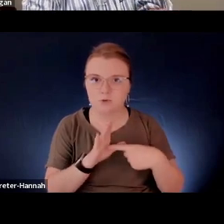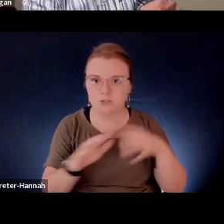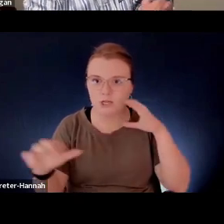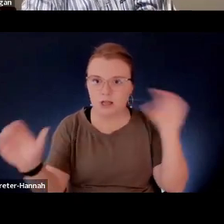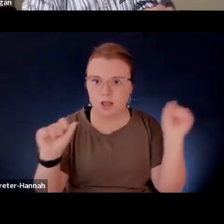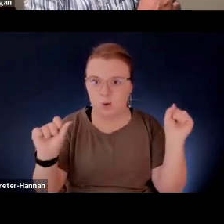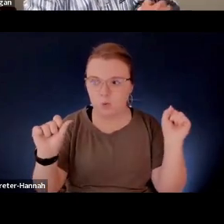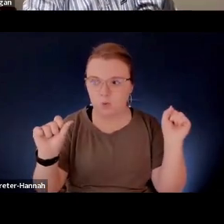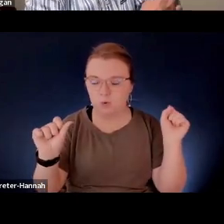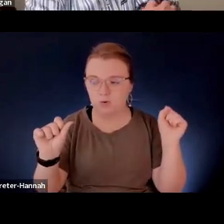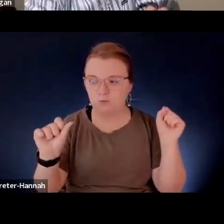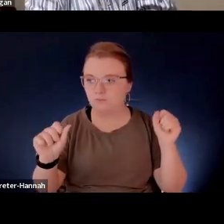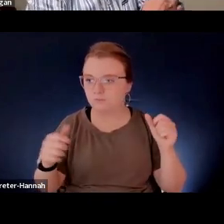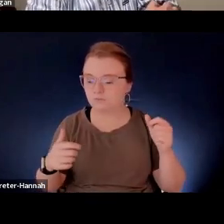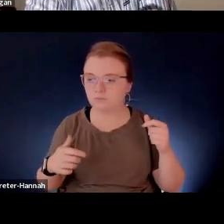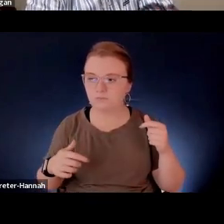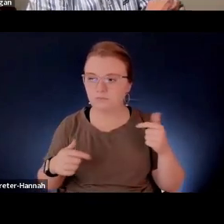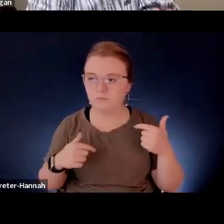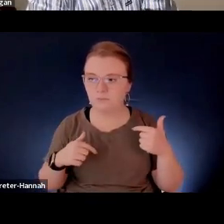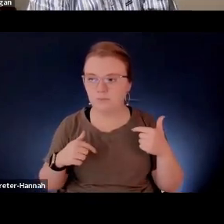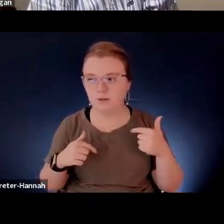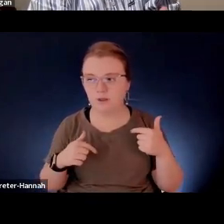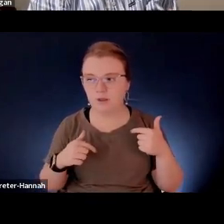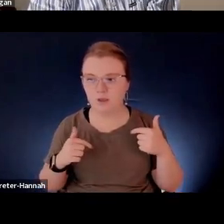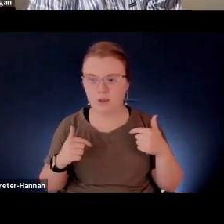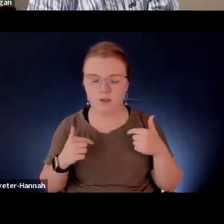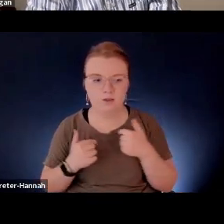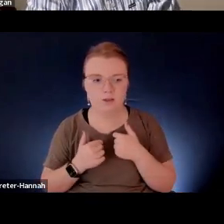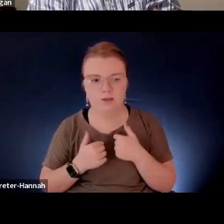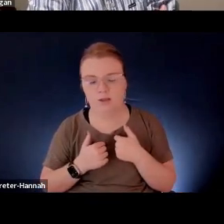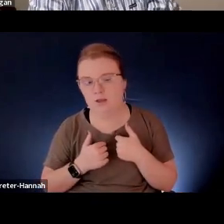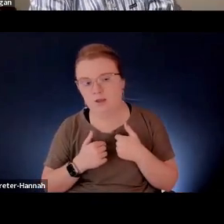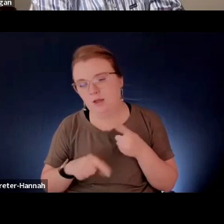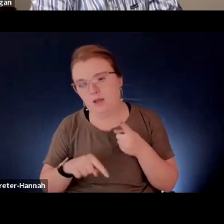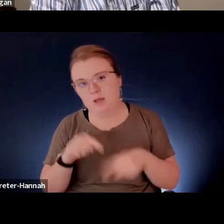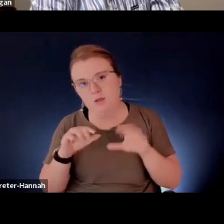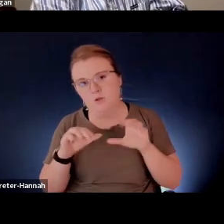I can't really do oral representations of this today,